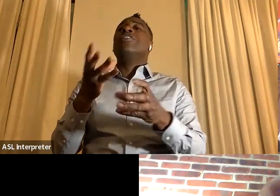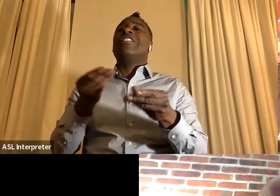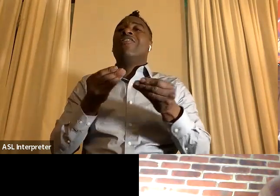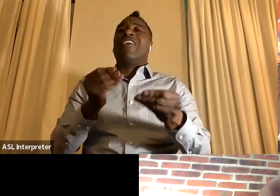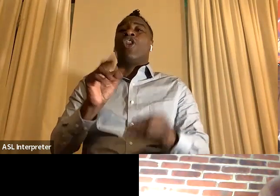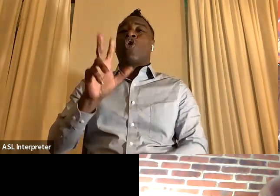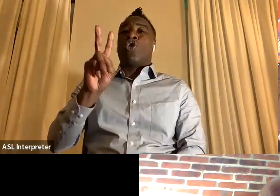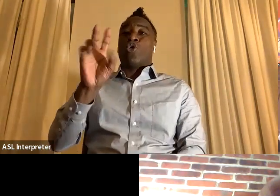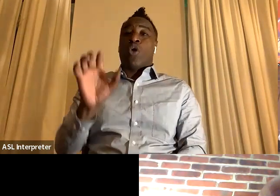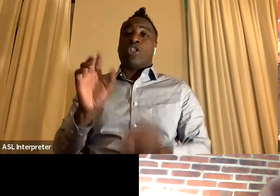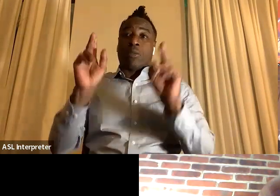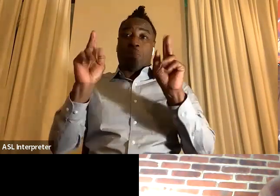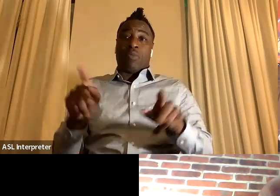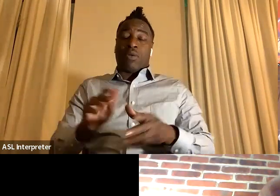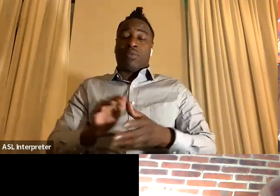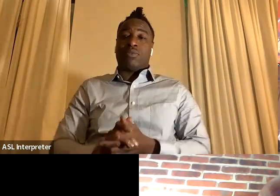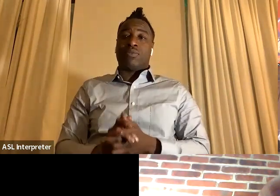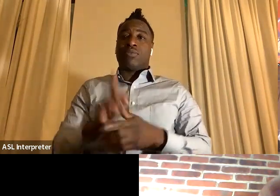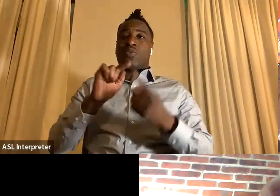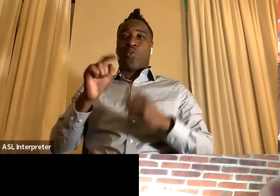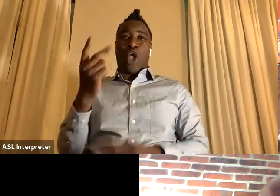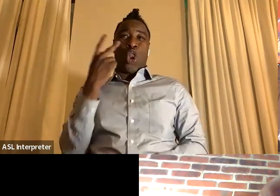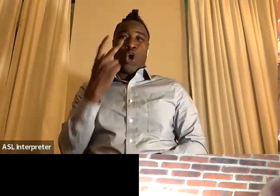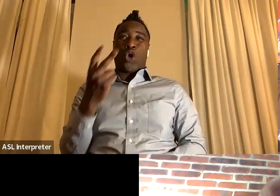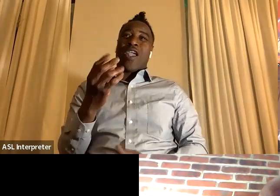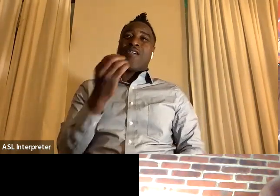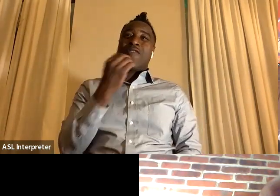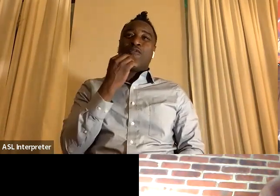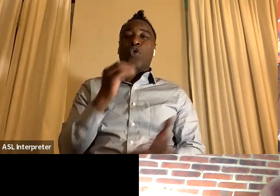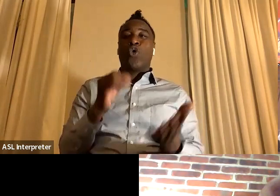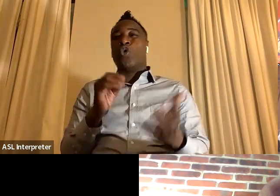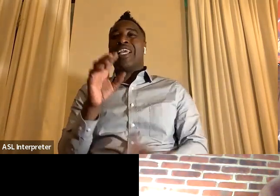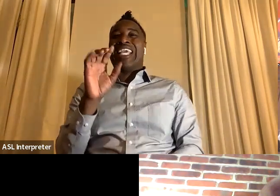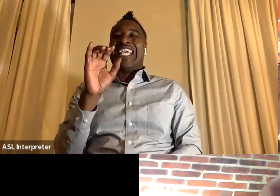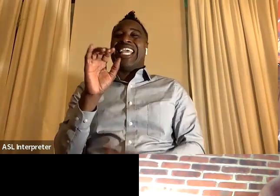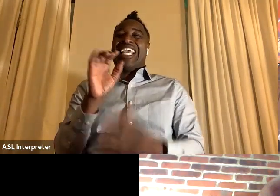And so, you know, when I look at food insecurity, you know, there's so many,